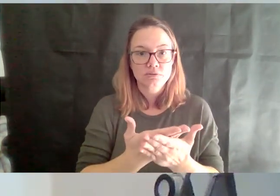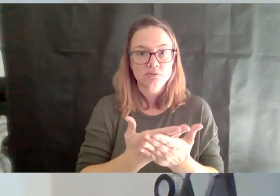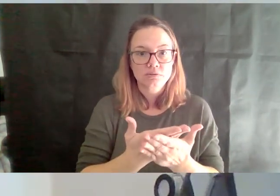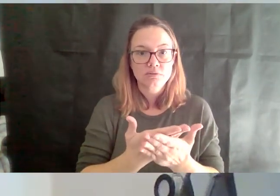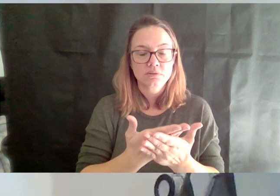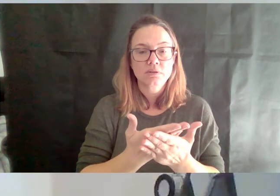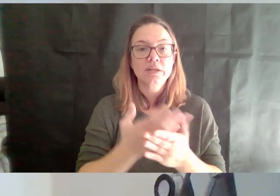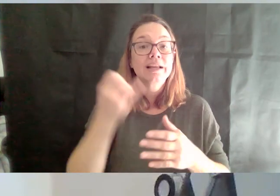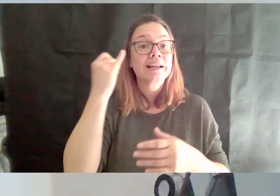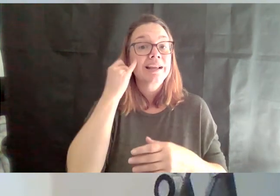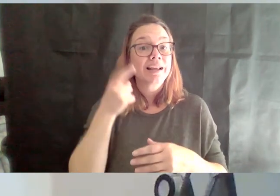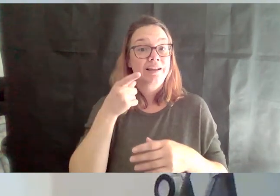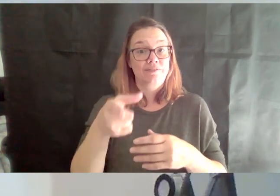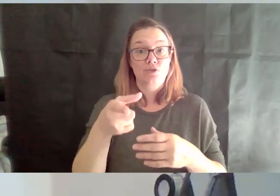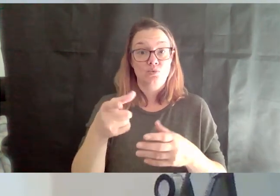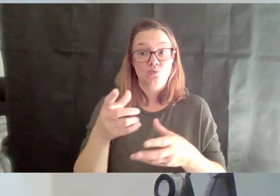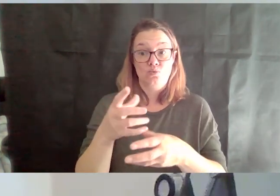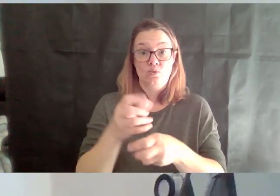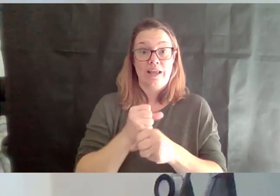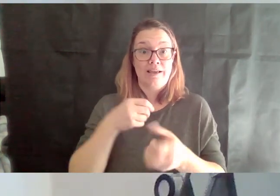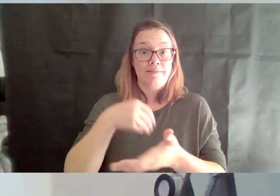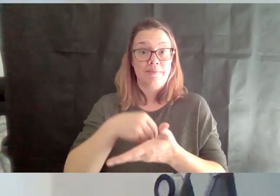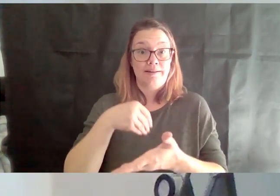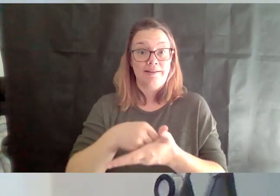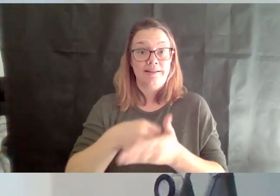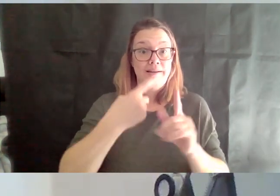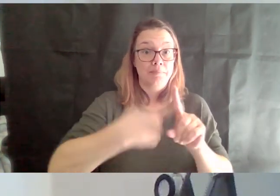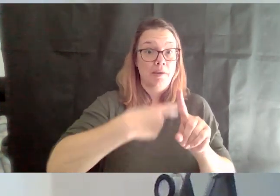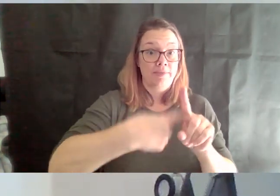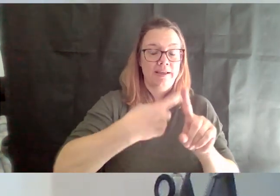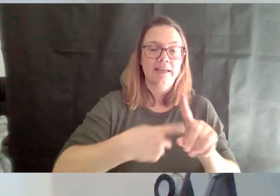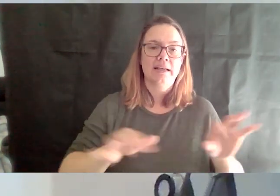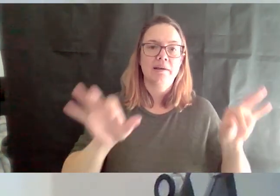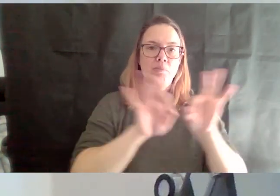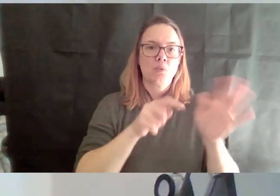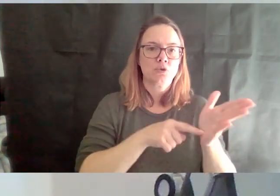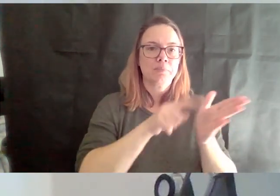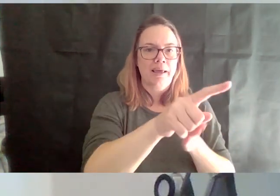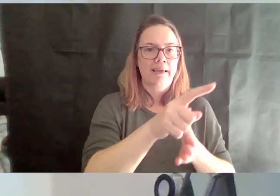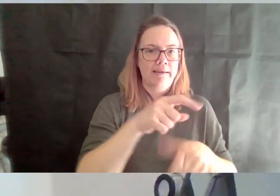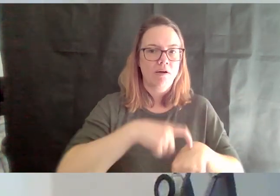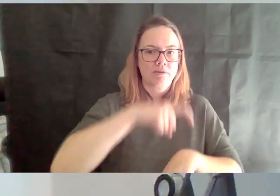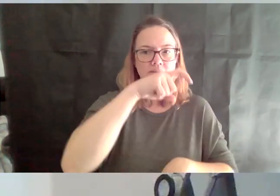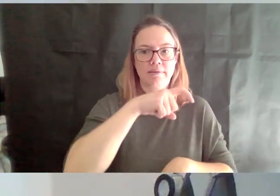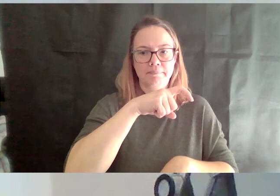work if you're receiving income weekly or biweekly. It's important to remember that sometimes implementing a budget